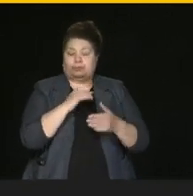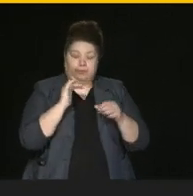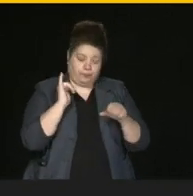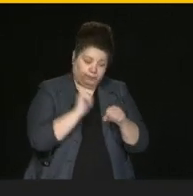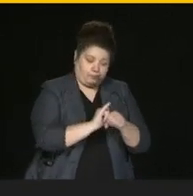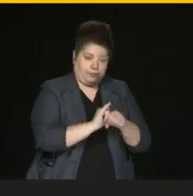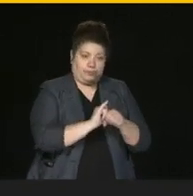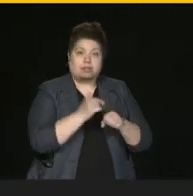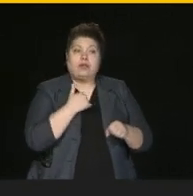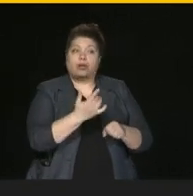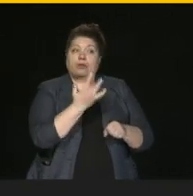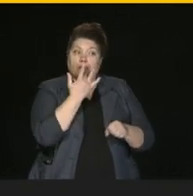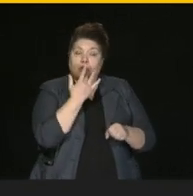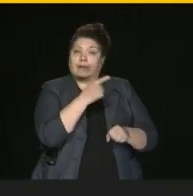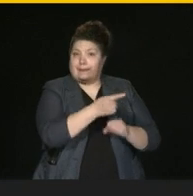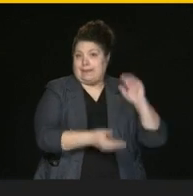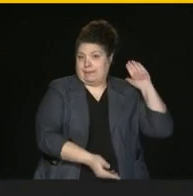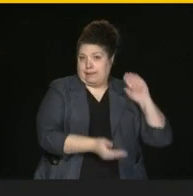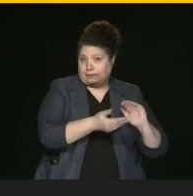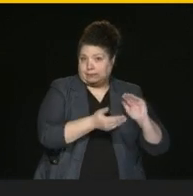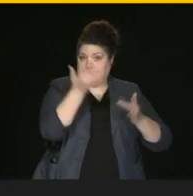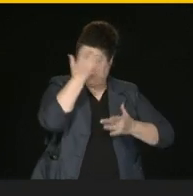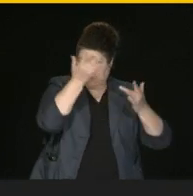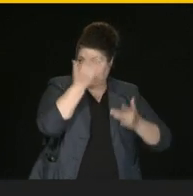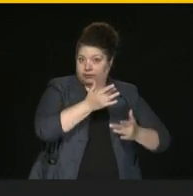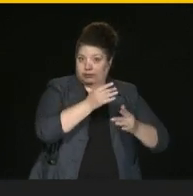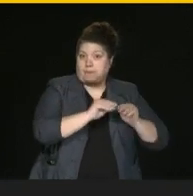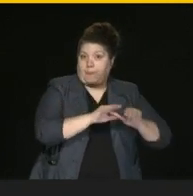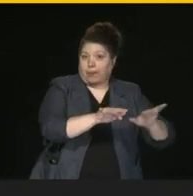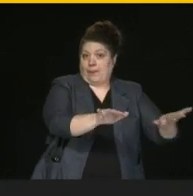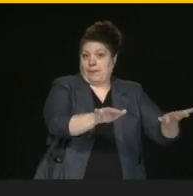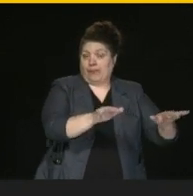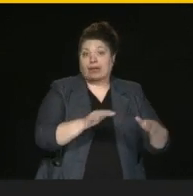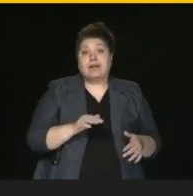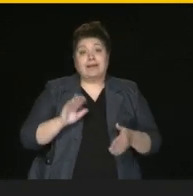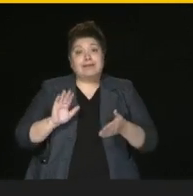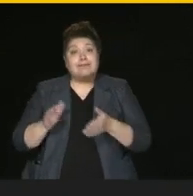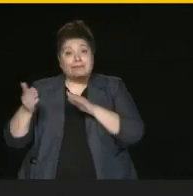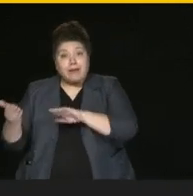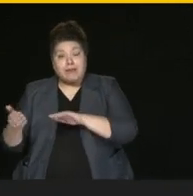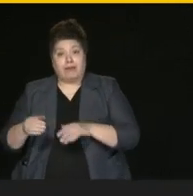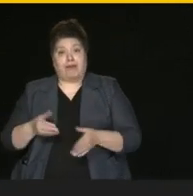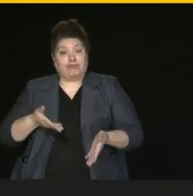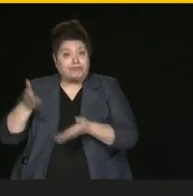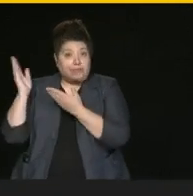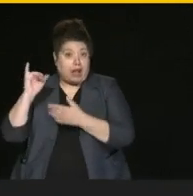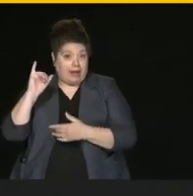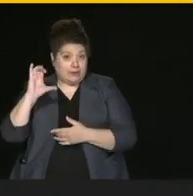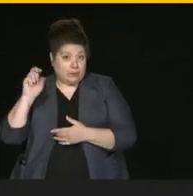INFECTED, THAT'S THE -- ON THE X AXIS, IN ORDER TO KEEP DEATH,